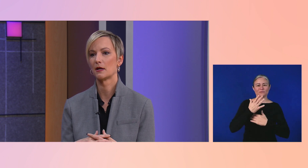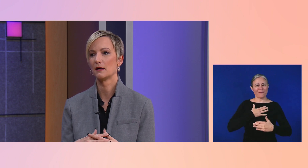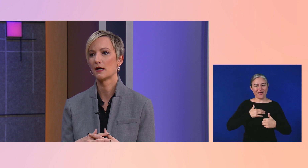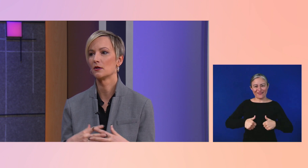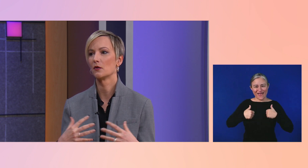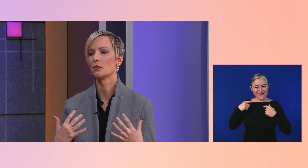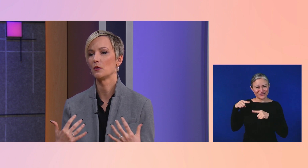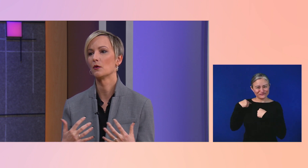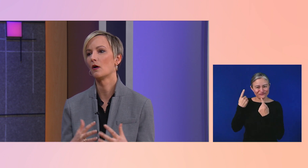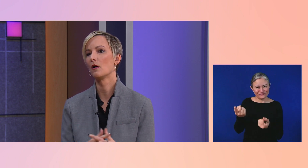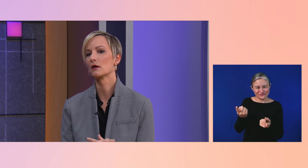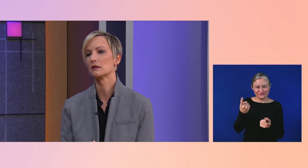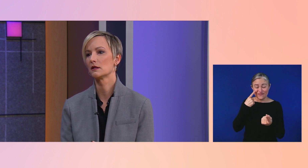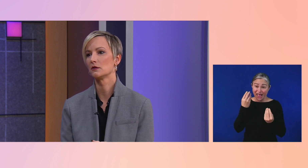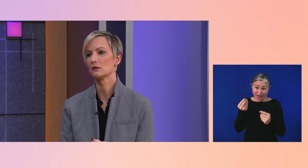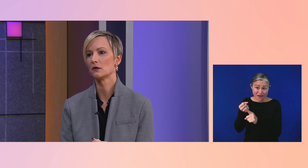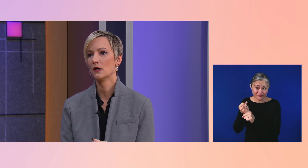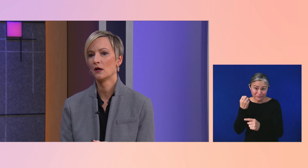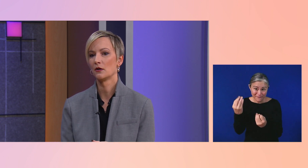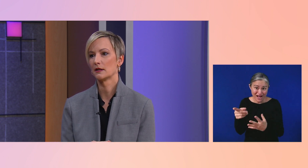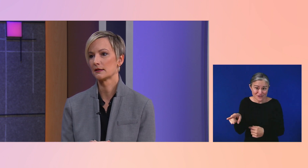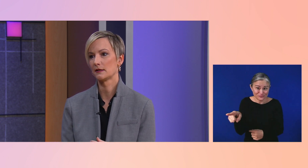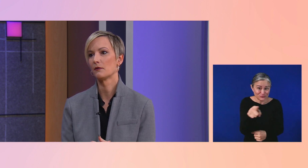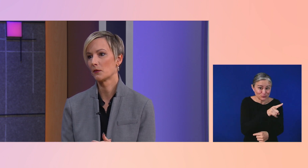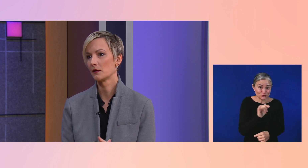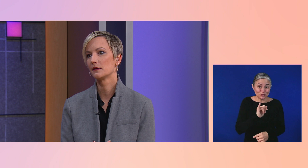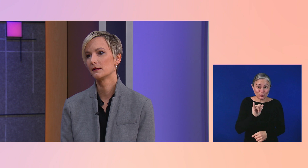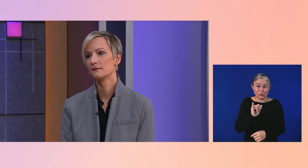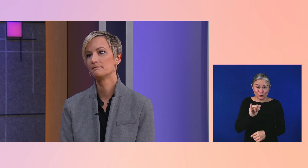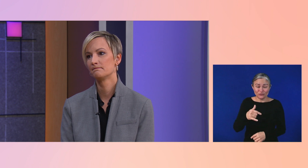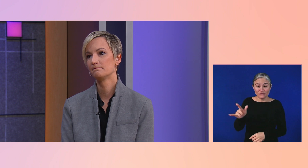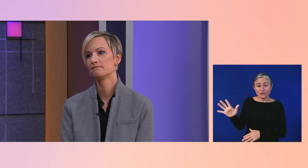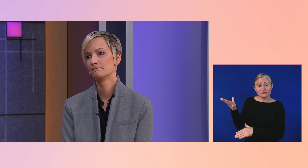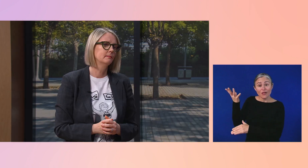but I know that we will all continue her legacy forward.